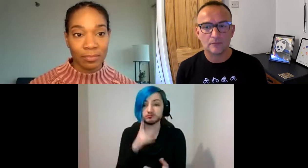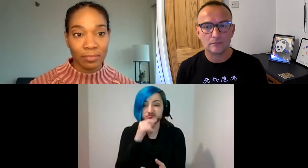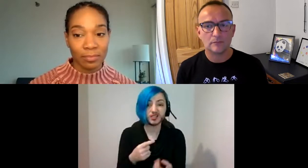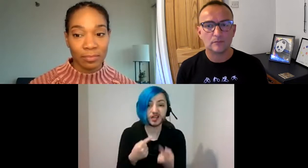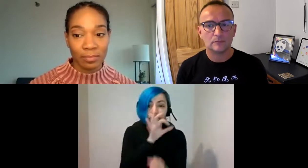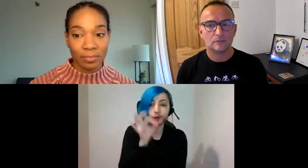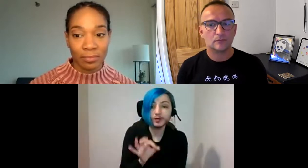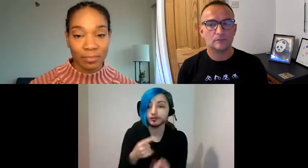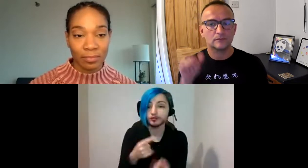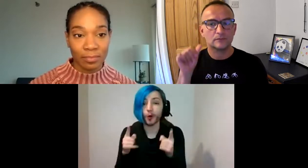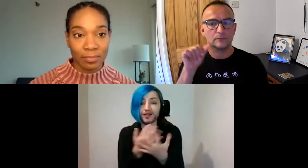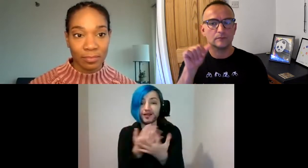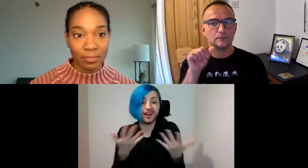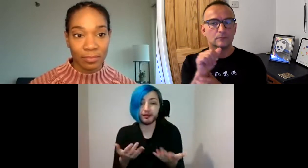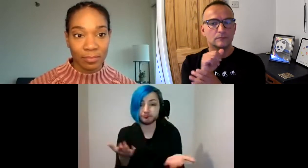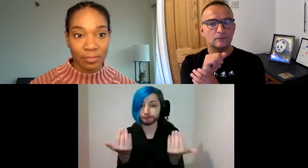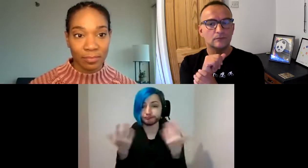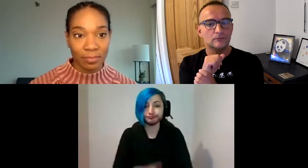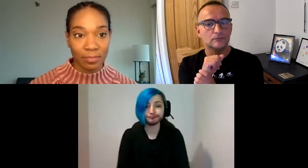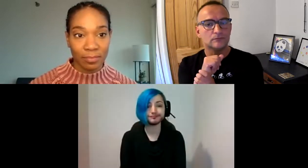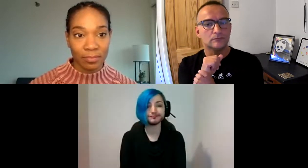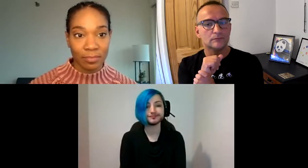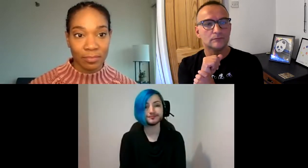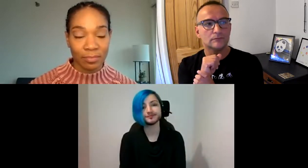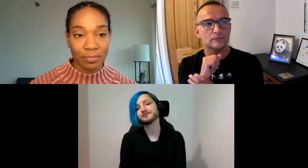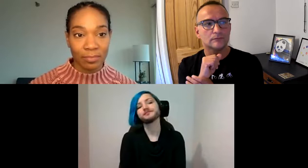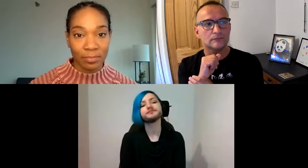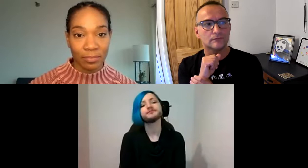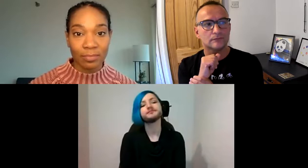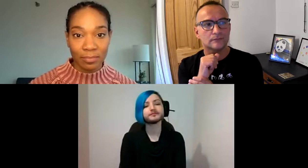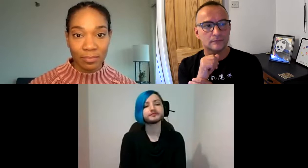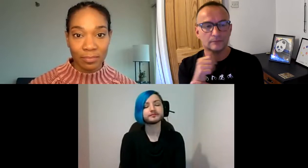I think maybe one useful question from me is if we are